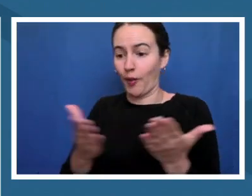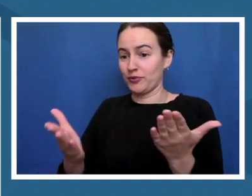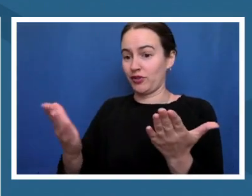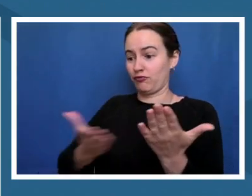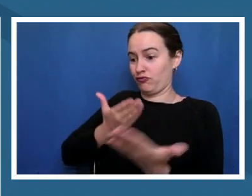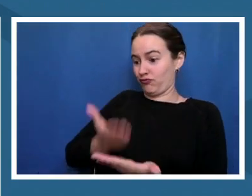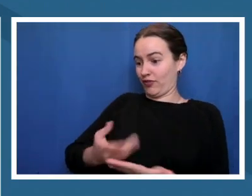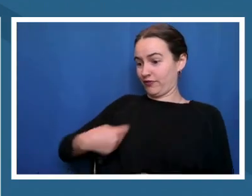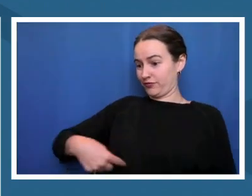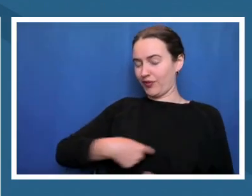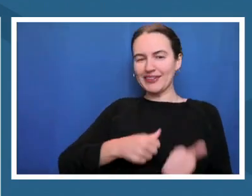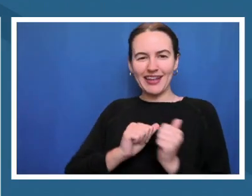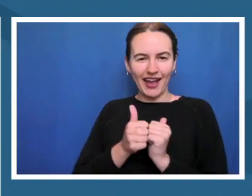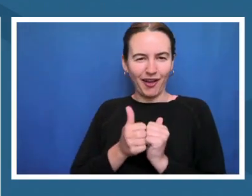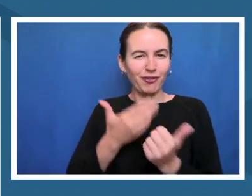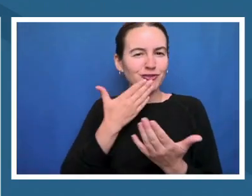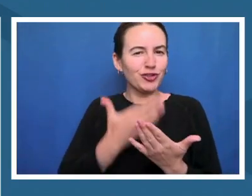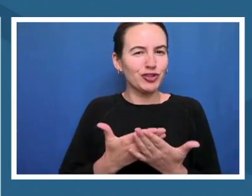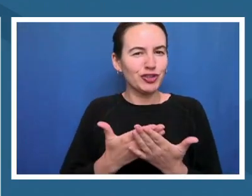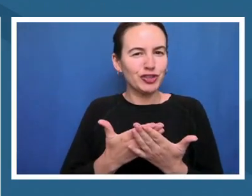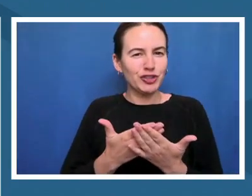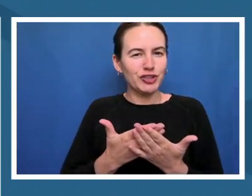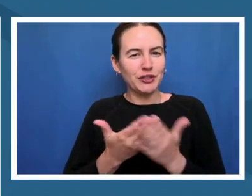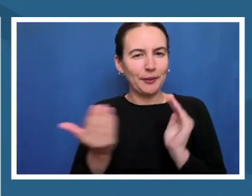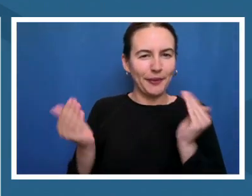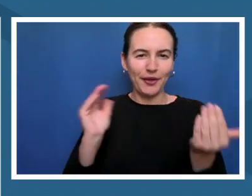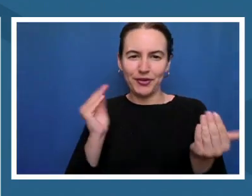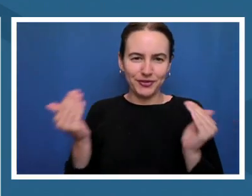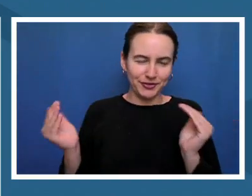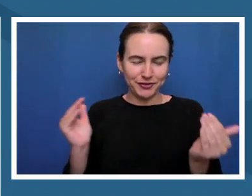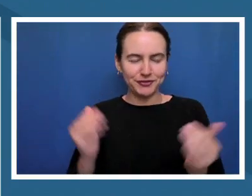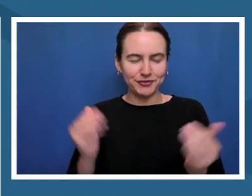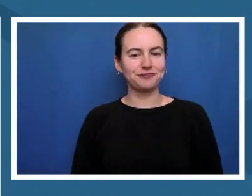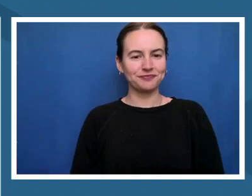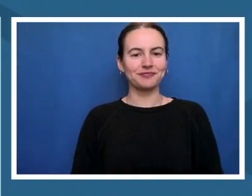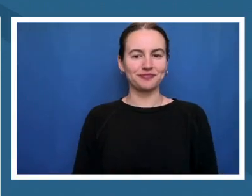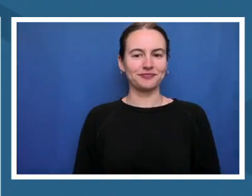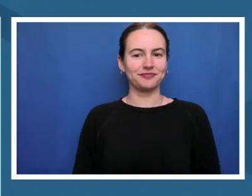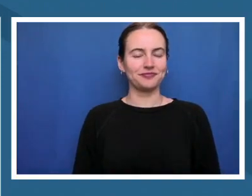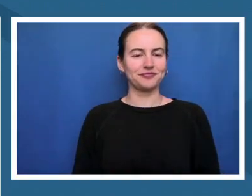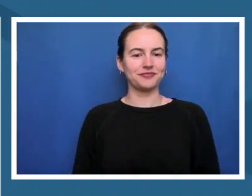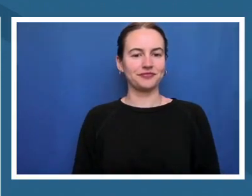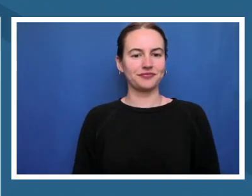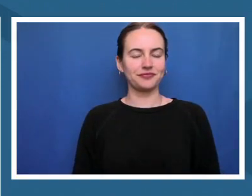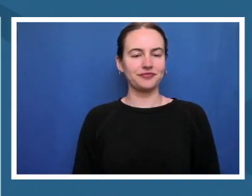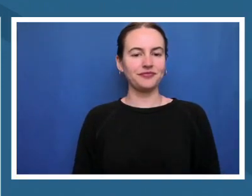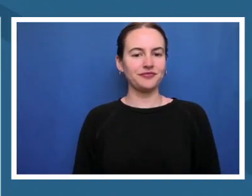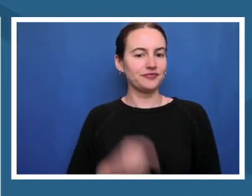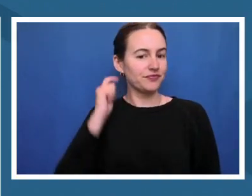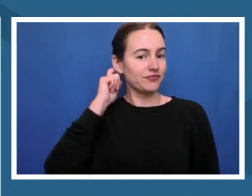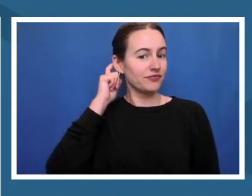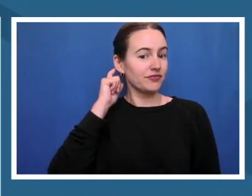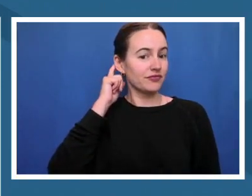position um and then if we actually we can advance to the